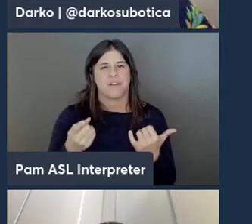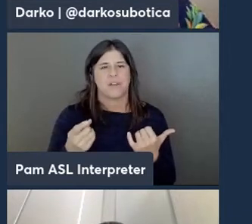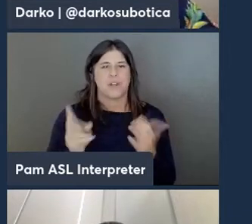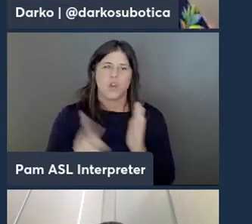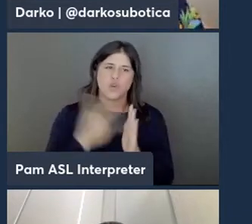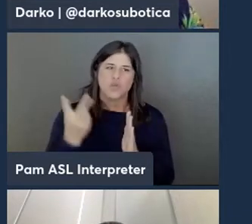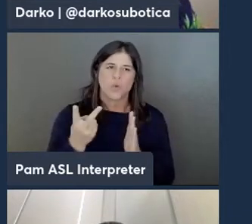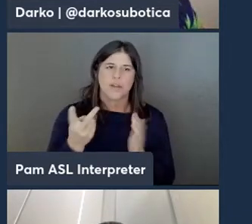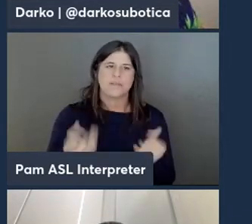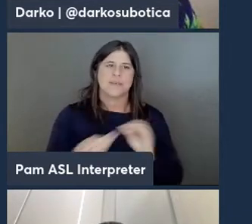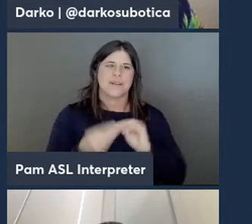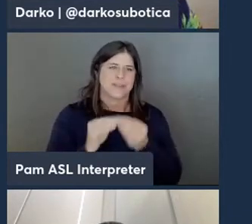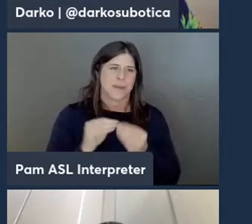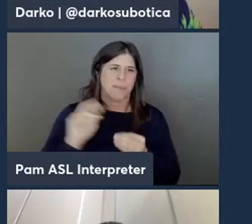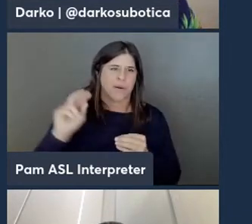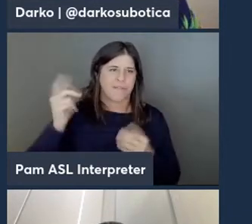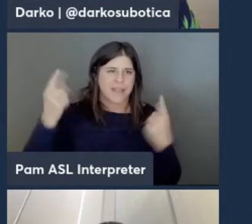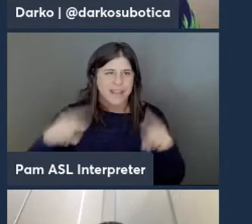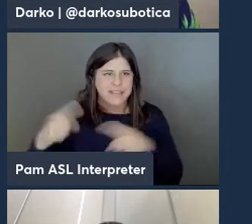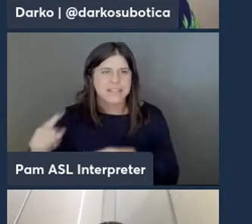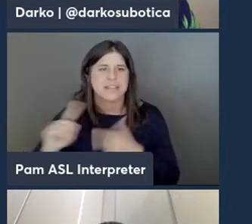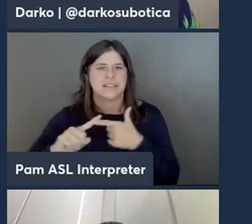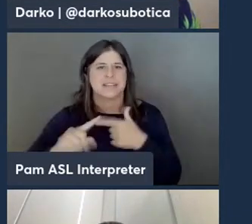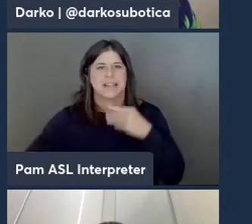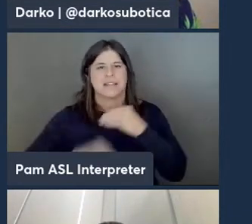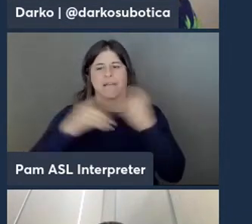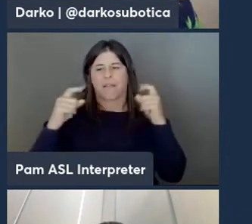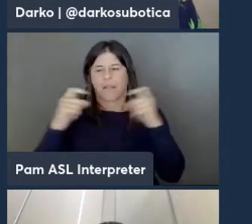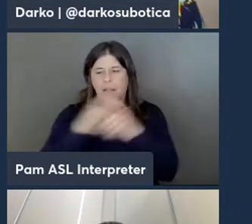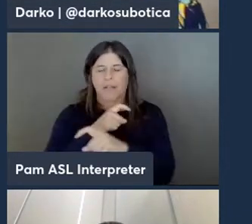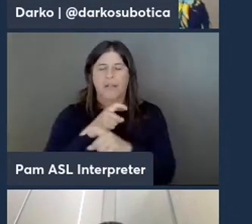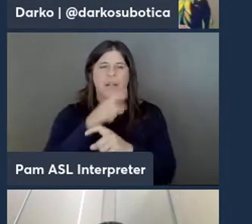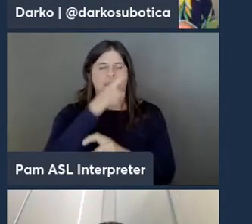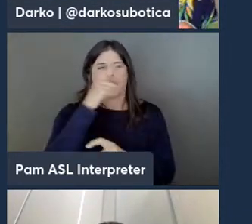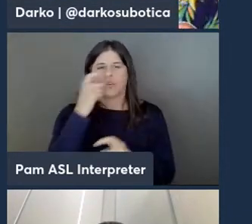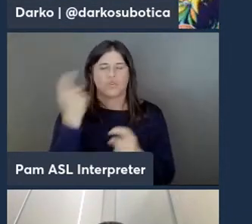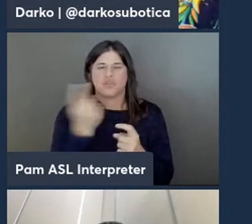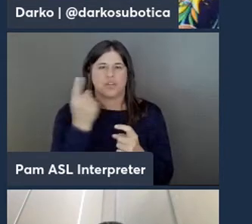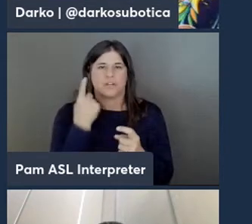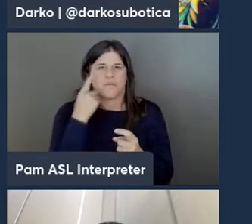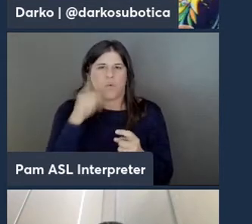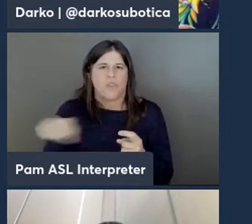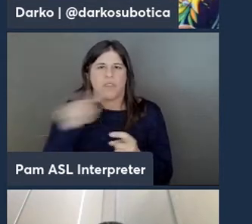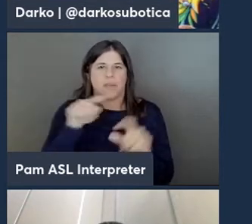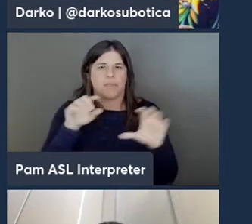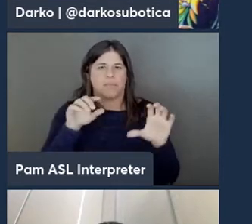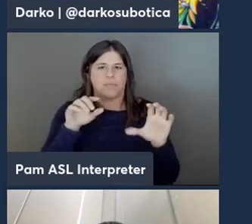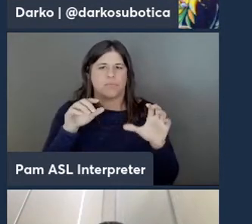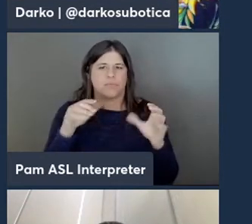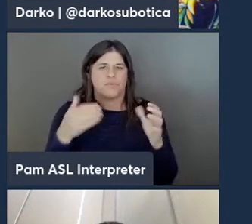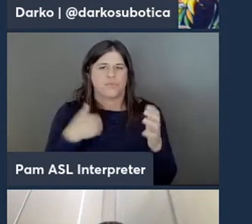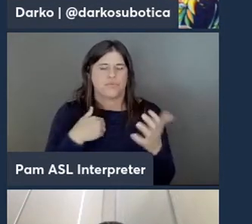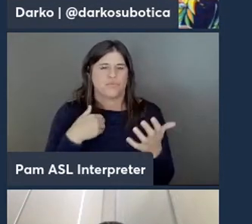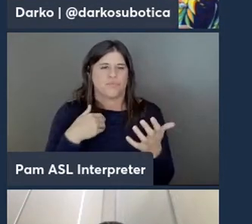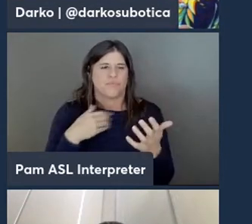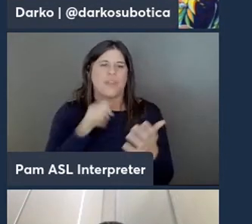and some additional complexities just to get to the desired and not to mention additional costs